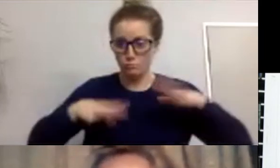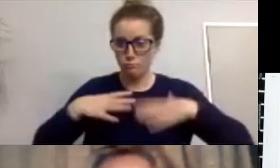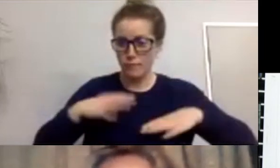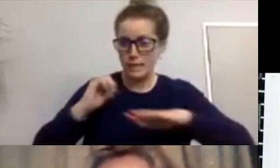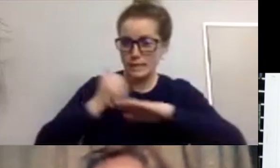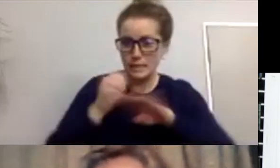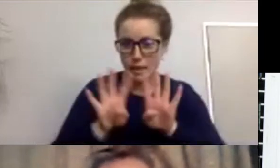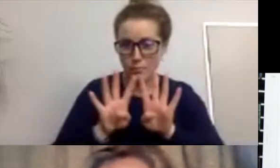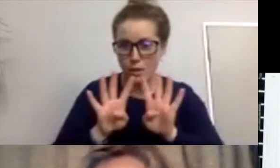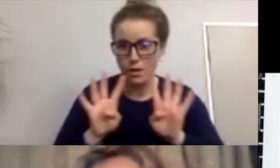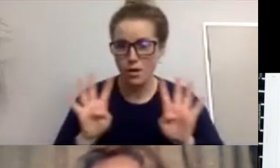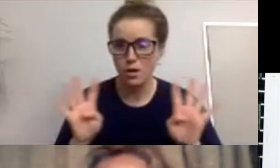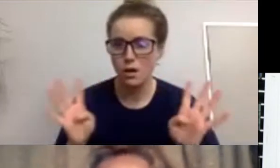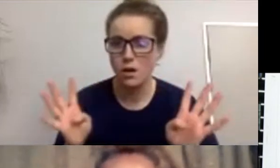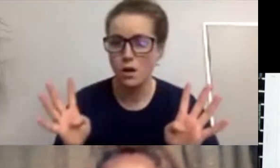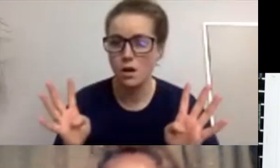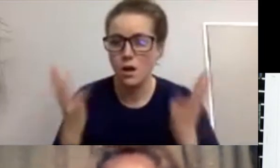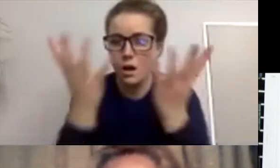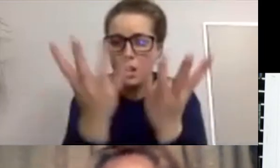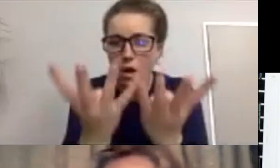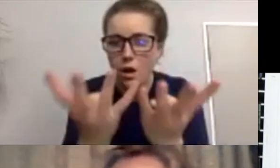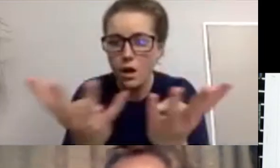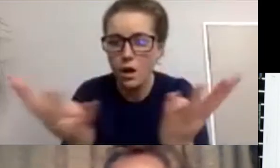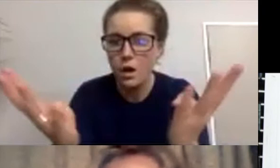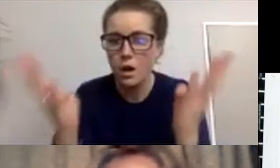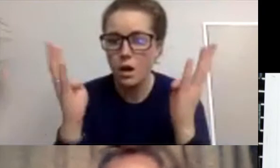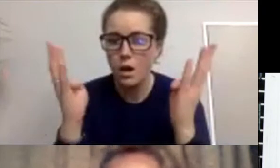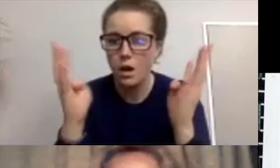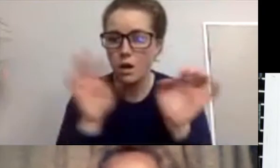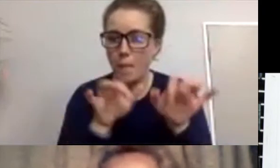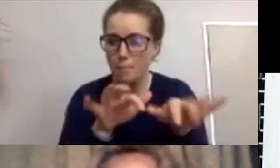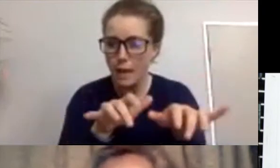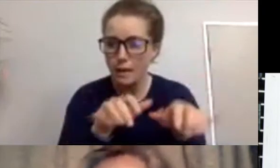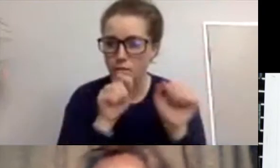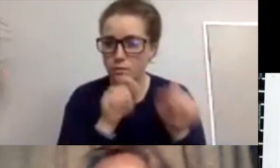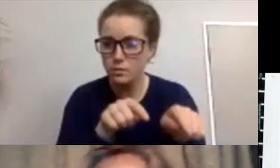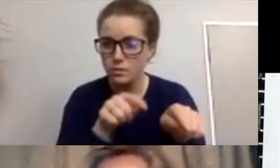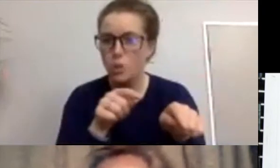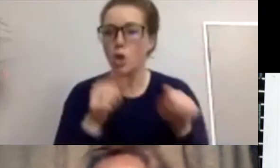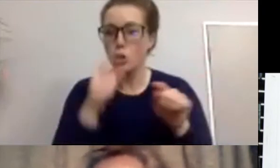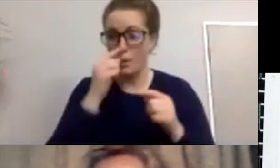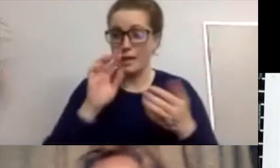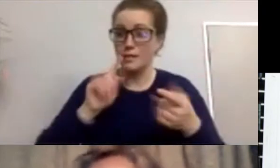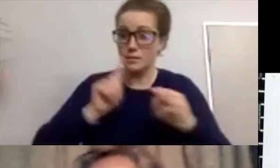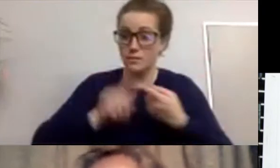in the back stage area, and have the pianist playing and we can still touch and feel all the things